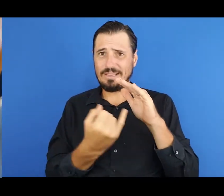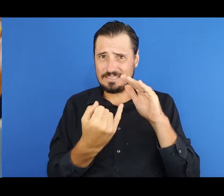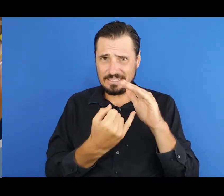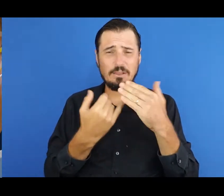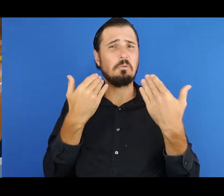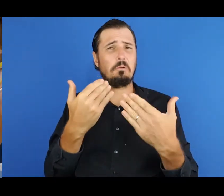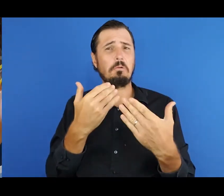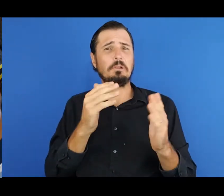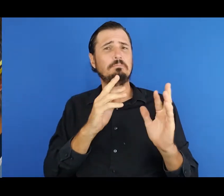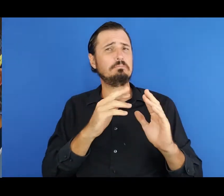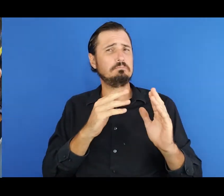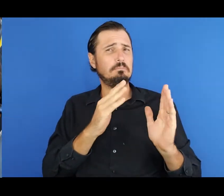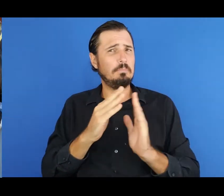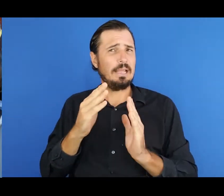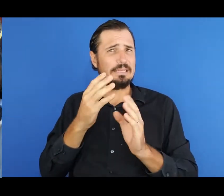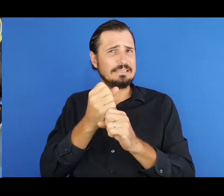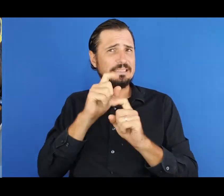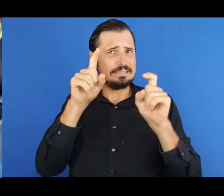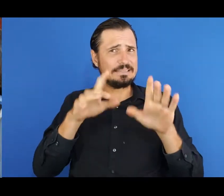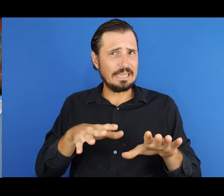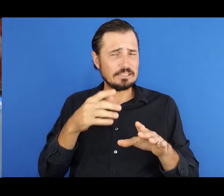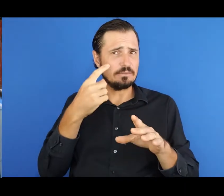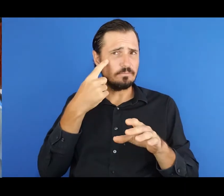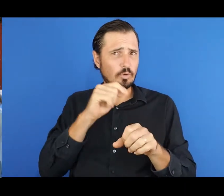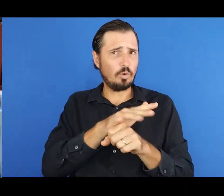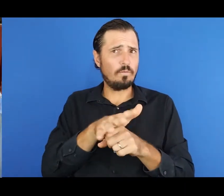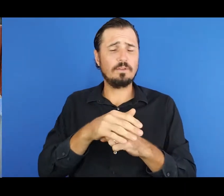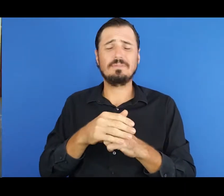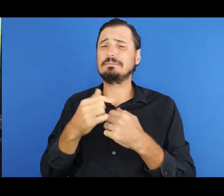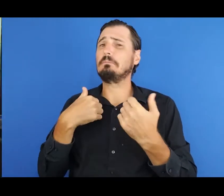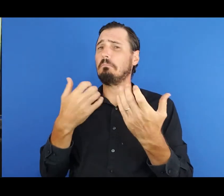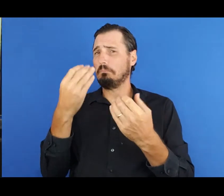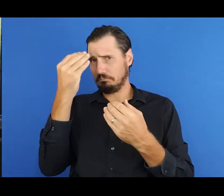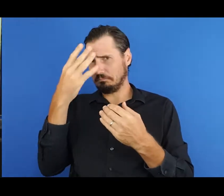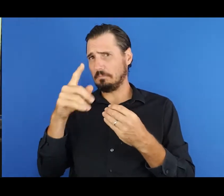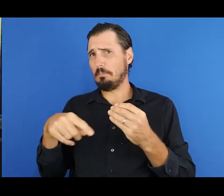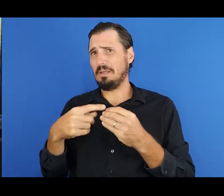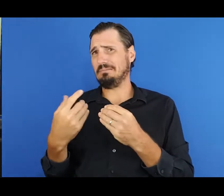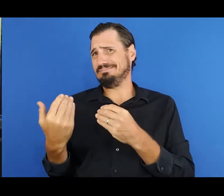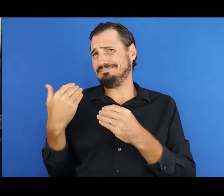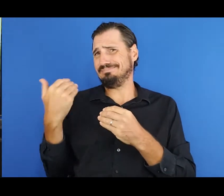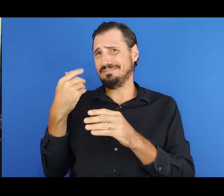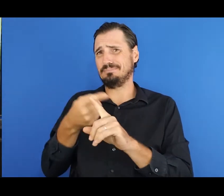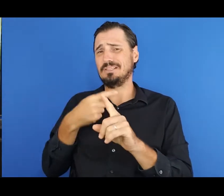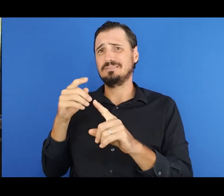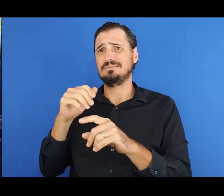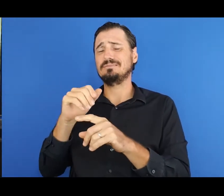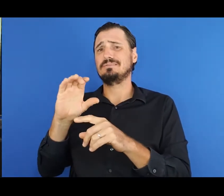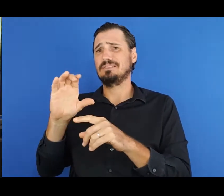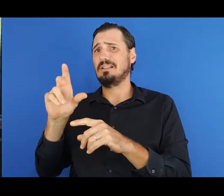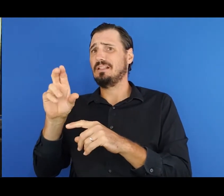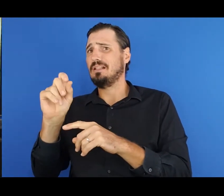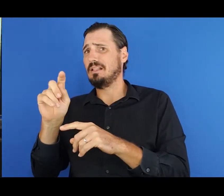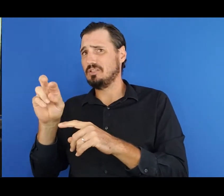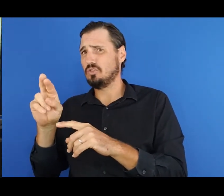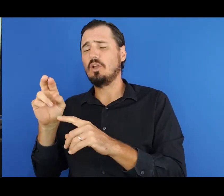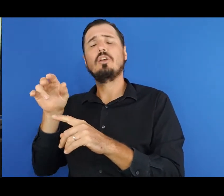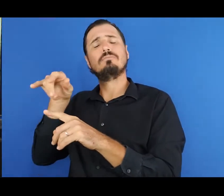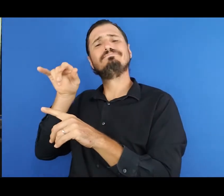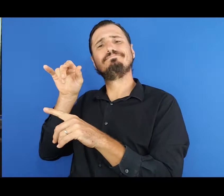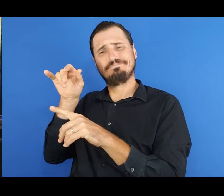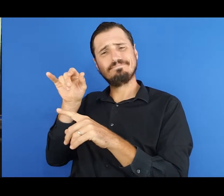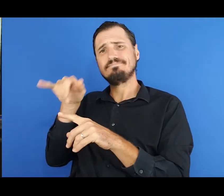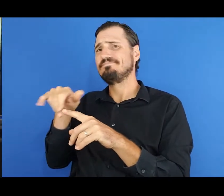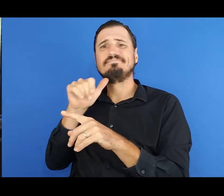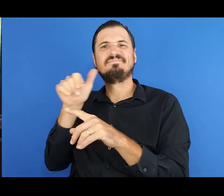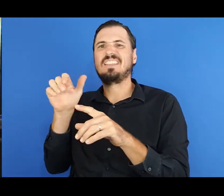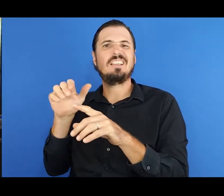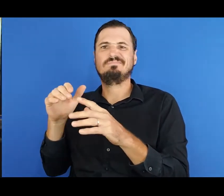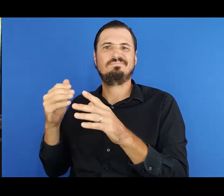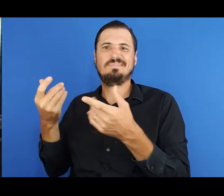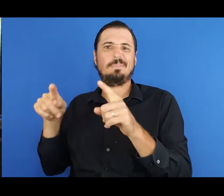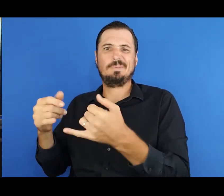I wanted to give you a brief update on our current clusters. Last month’s clusters in a restaurant and in a place of worship are no longer active since no new cases have been detected within the